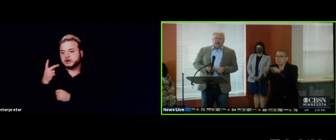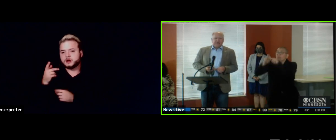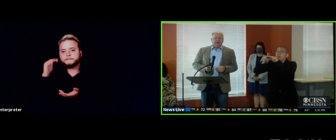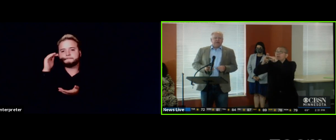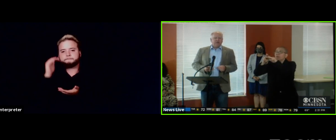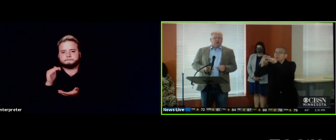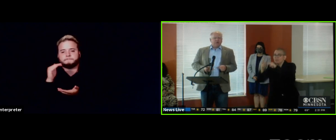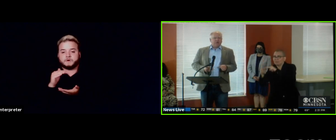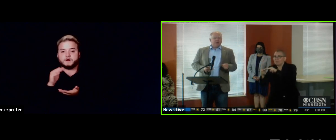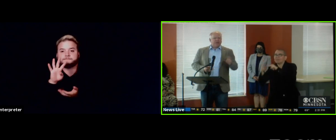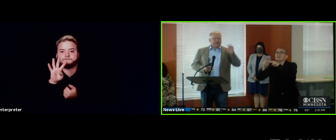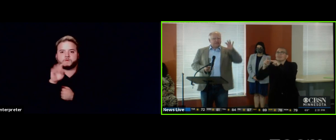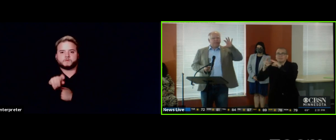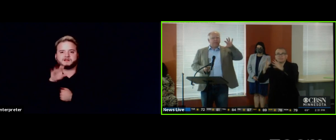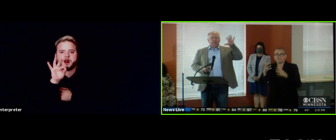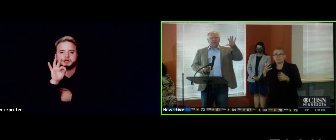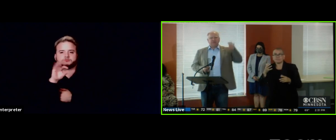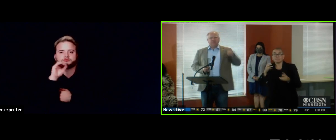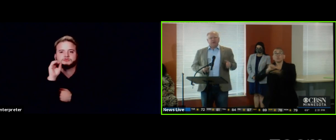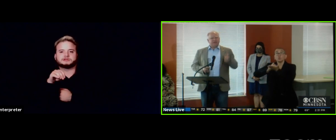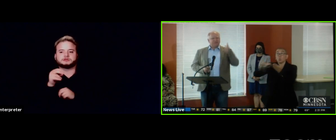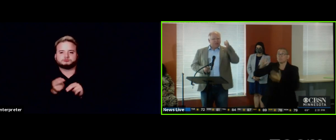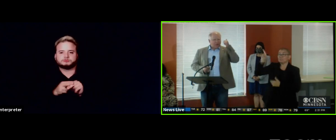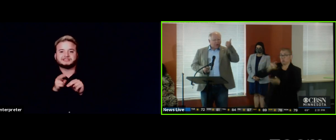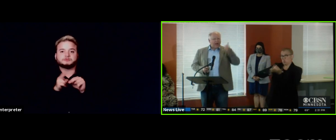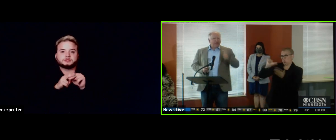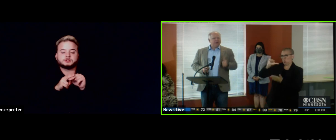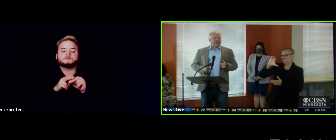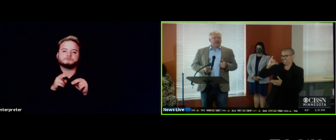I think in New York what they're seeing is upper Midwestern trends Ohio is trending higher